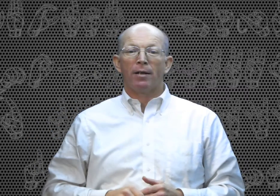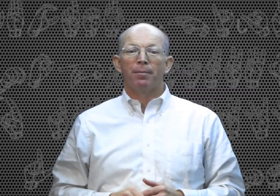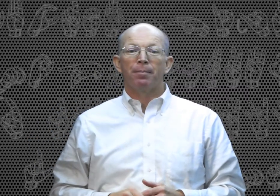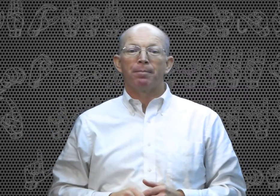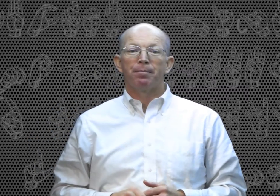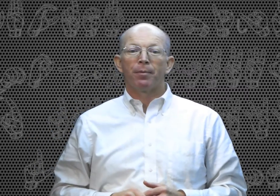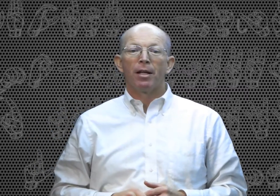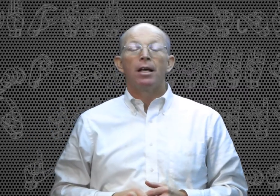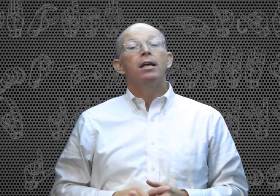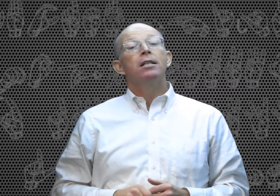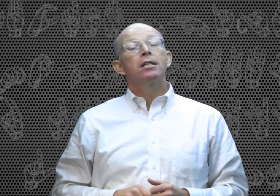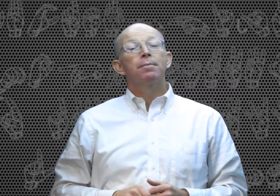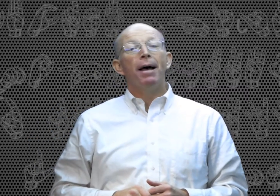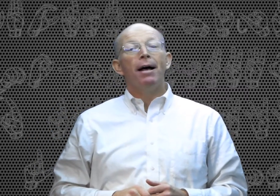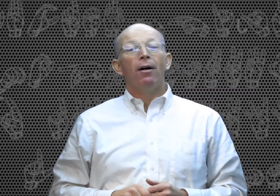DRINK